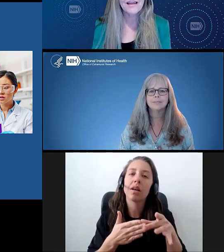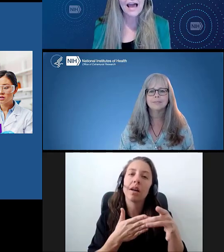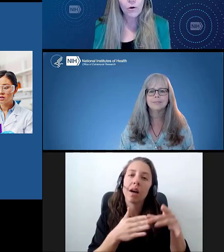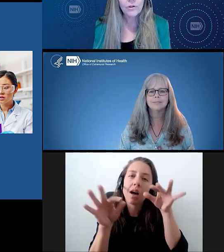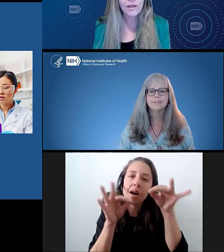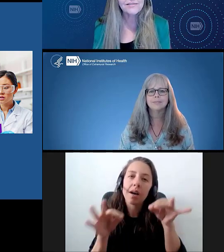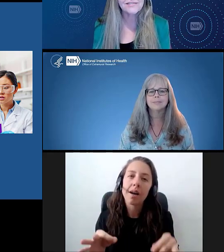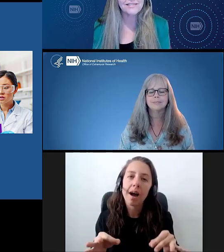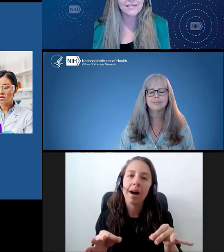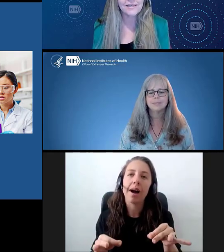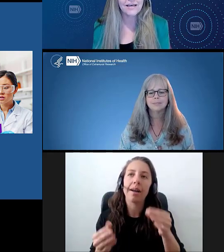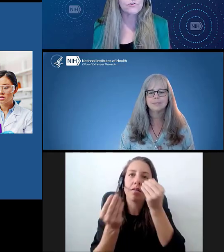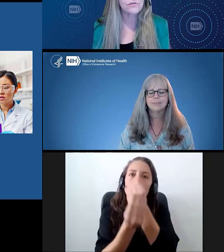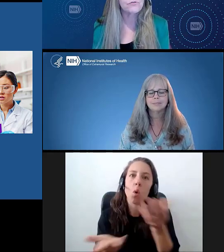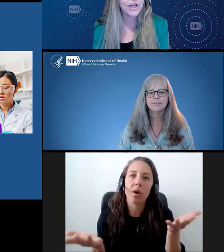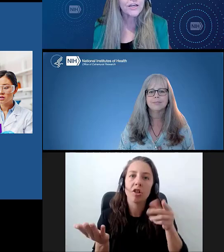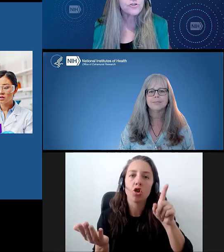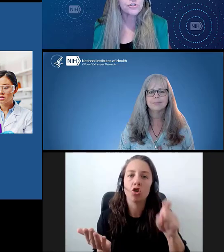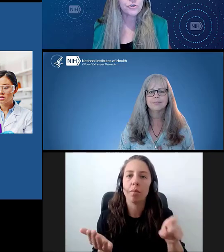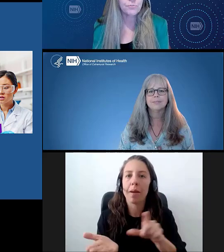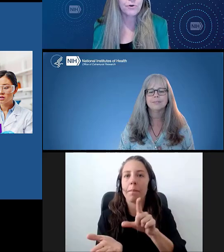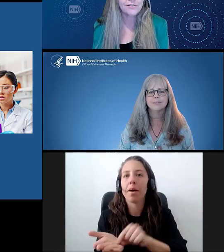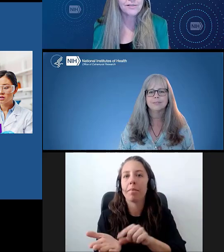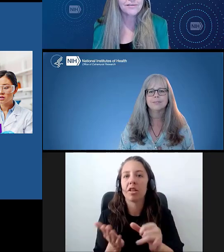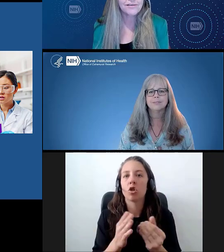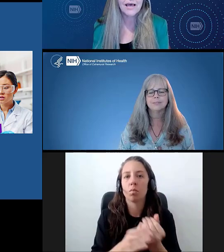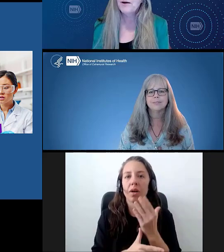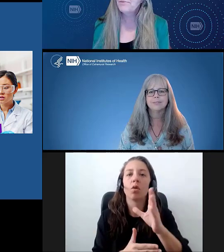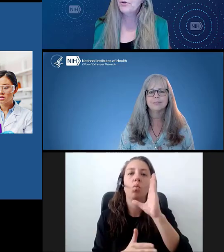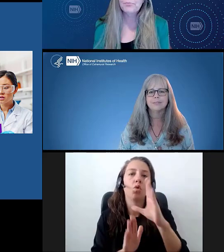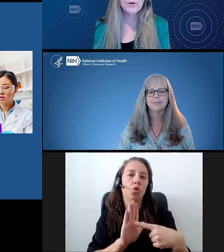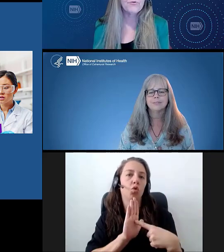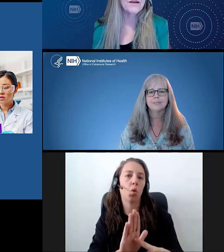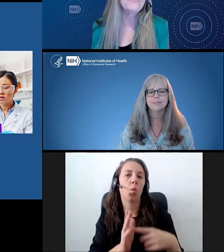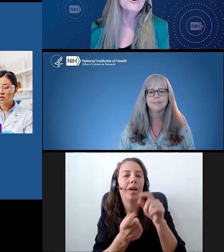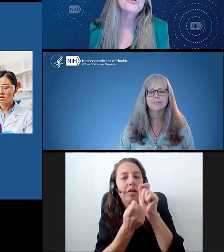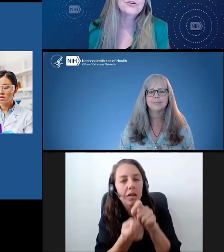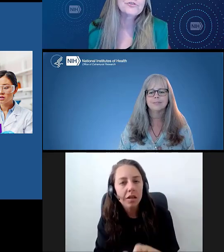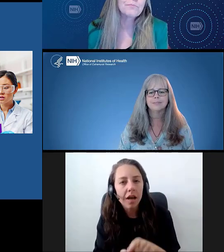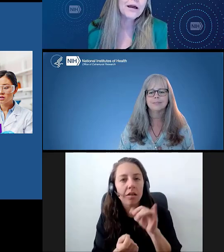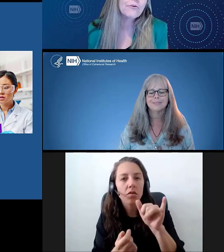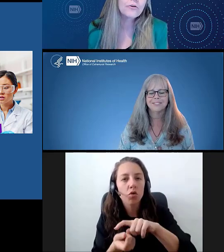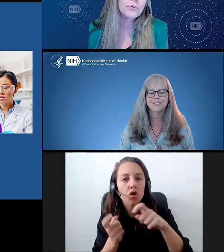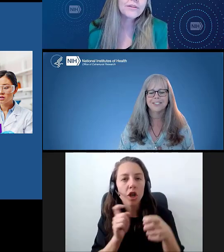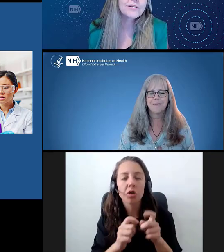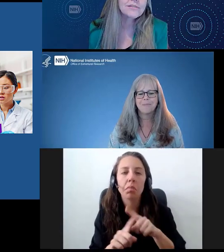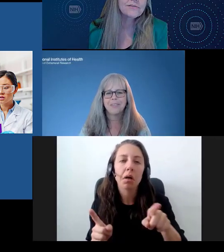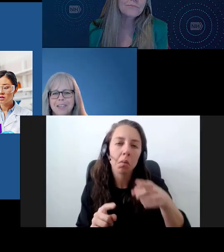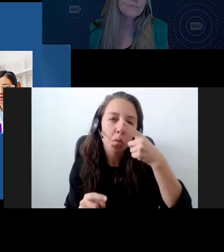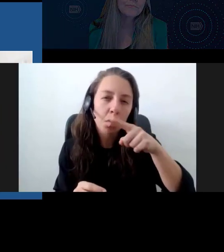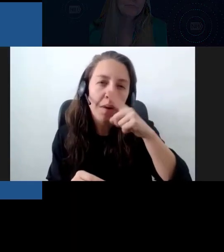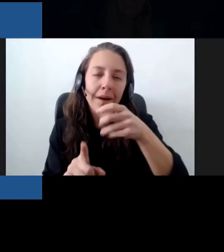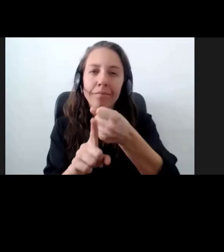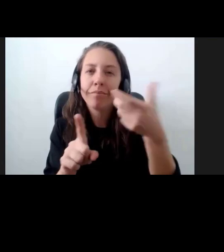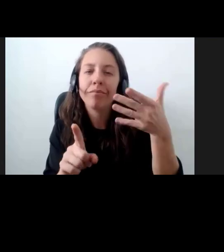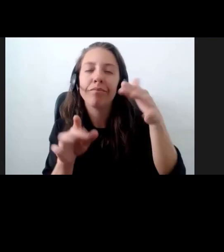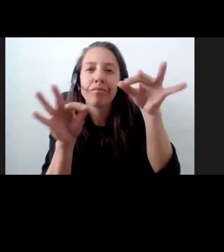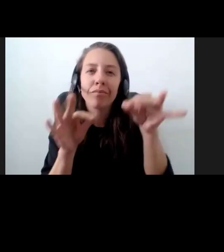that outlines the details of changes to the process, but it would be great if you could share some background with us. Megan Columbus Yeah, we do expect